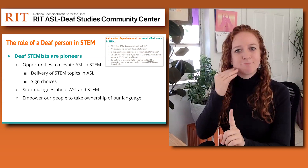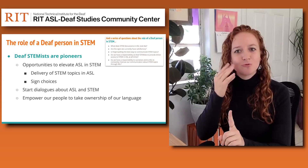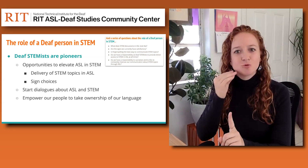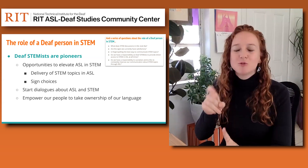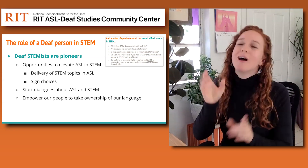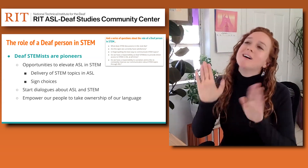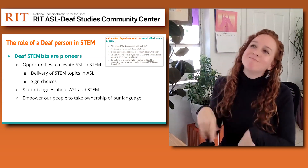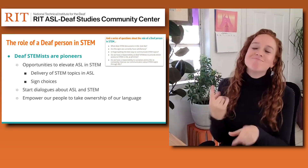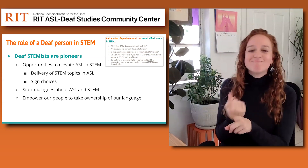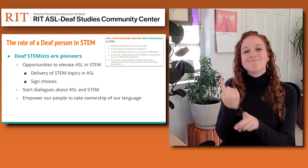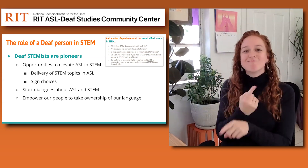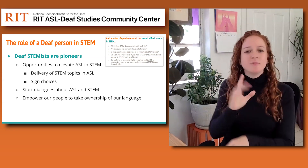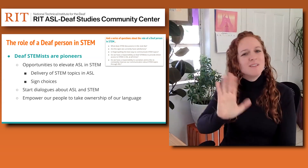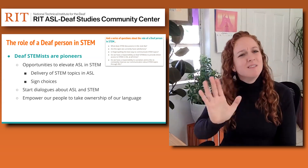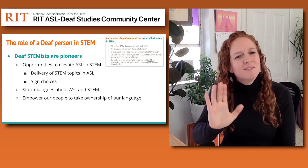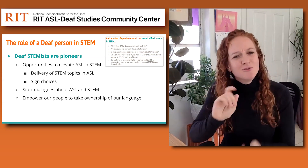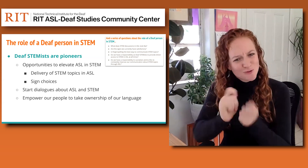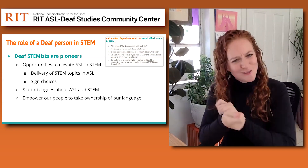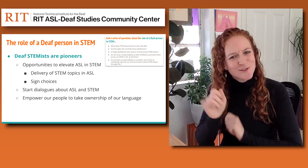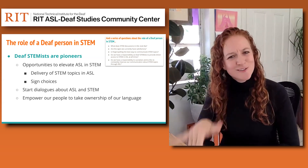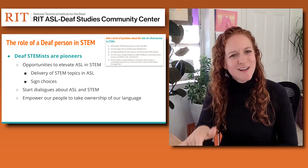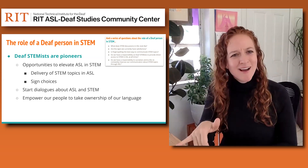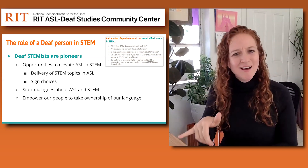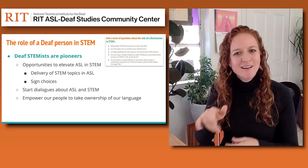and that experience will be just typical.